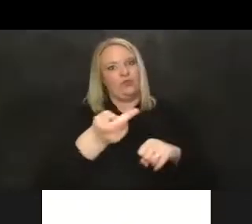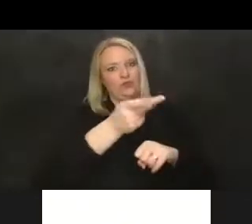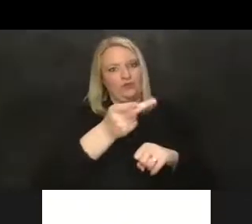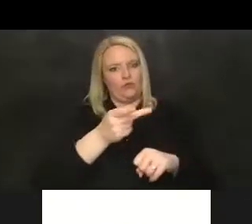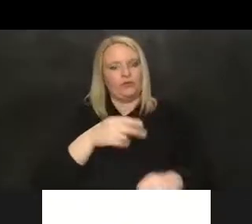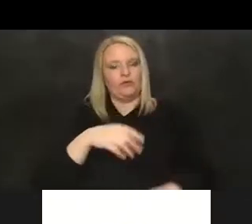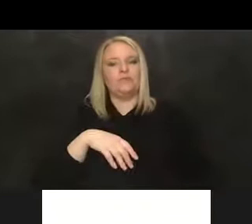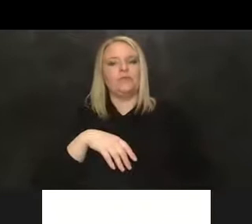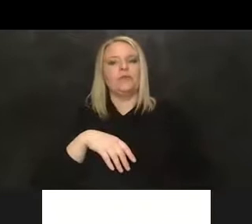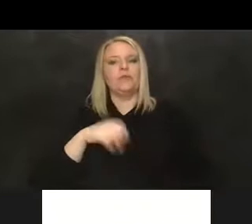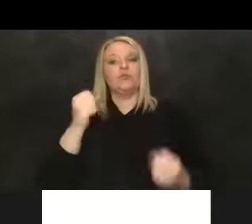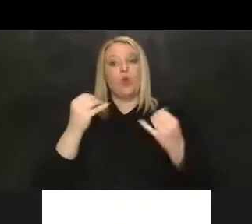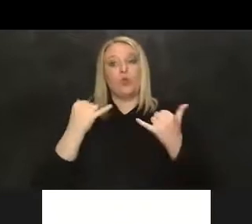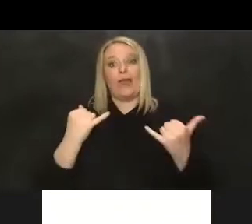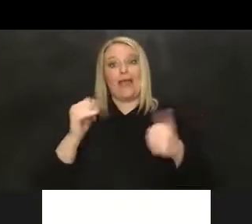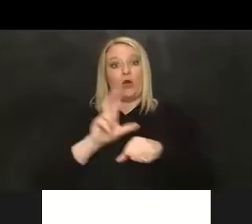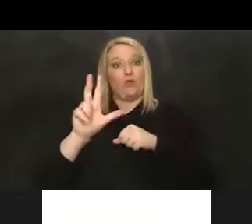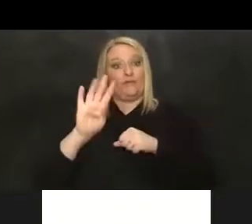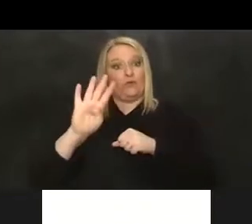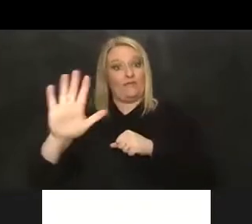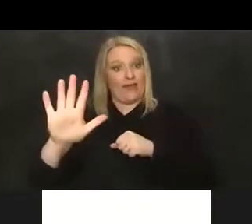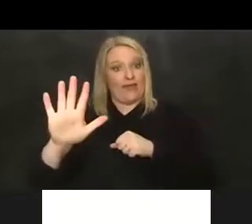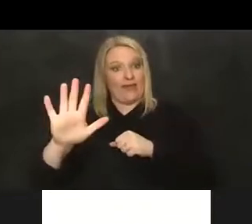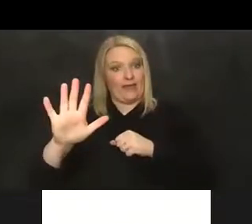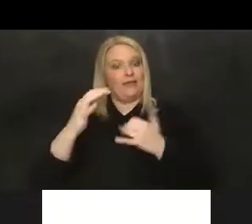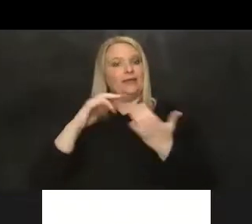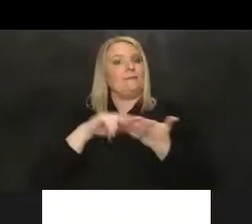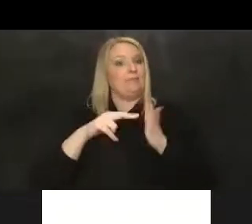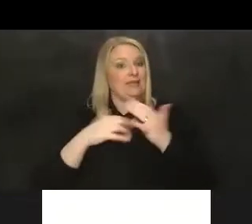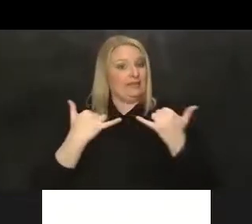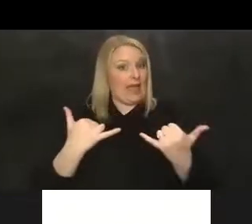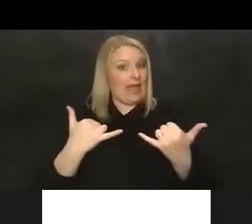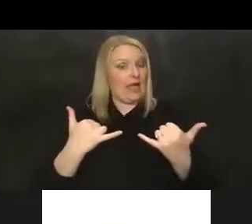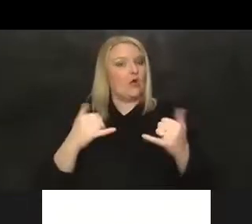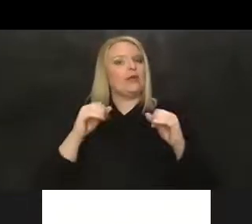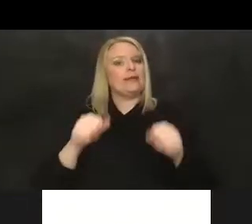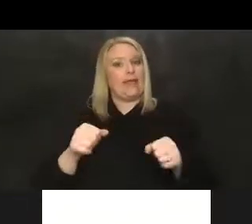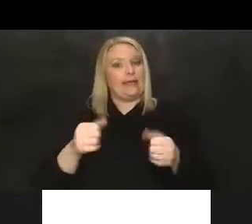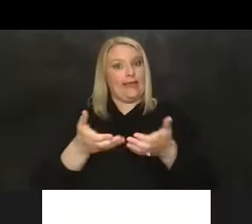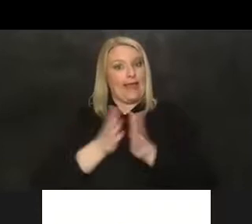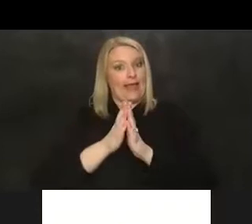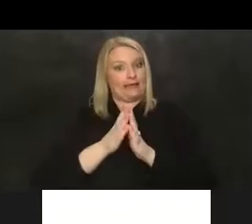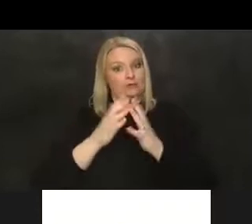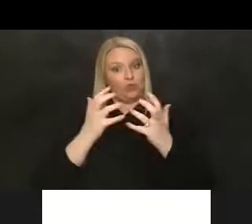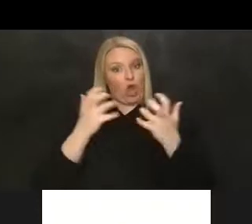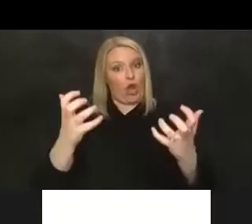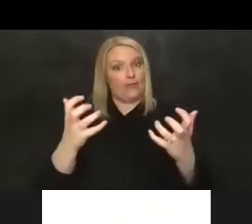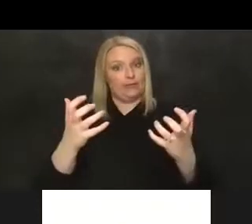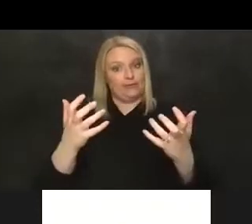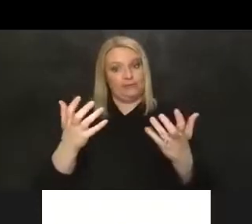3:45, so I think it's a good time to turn towards our audience and open up the chat for questions